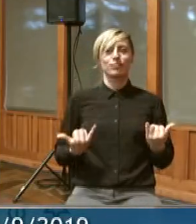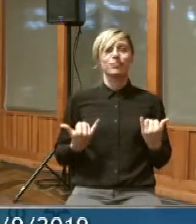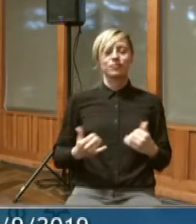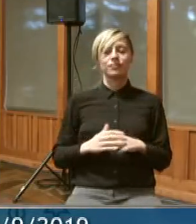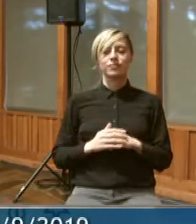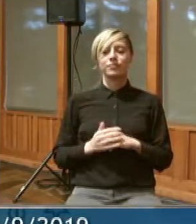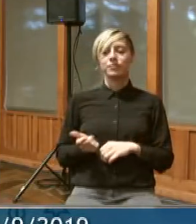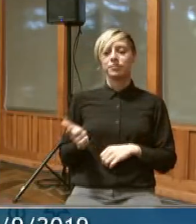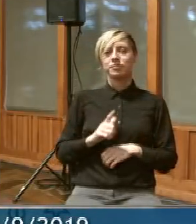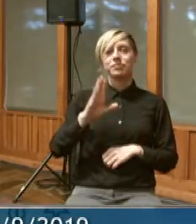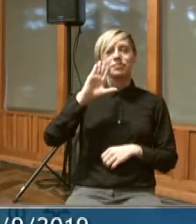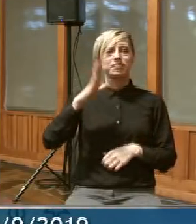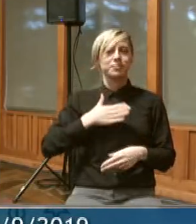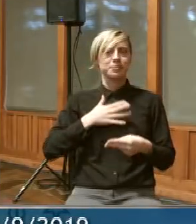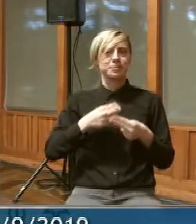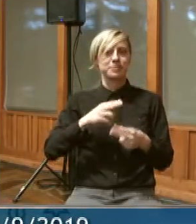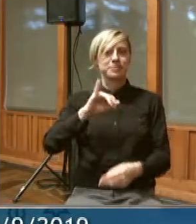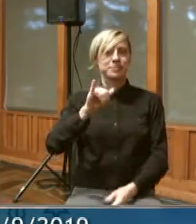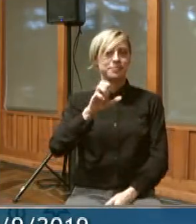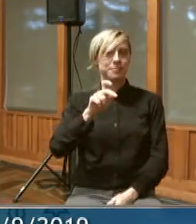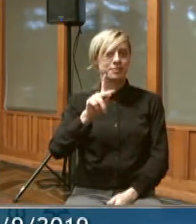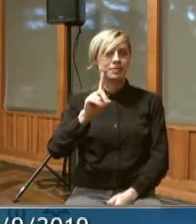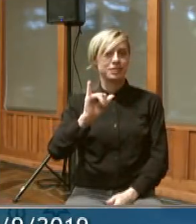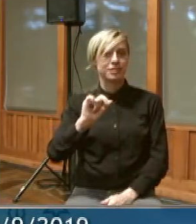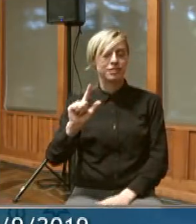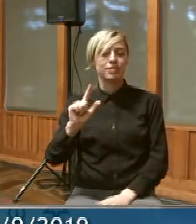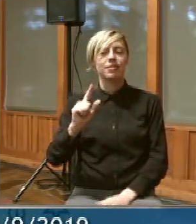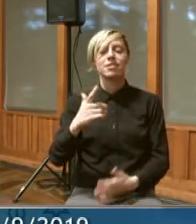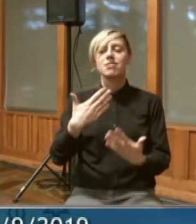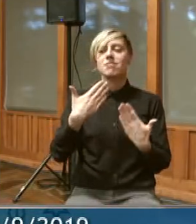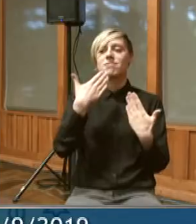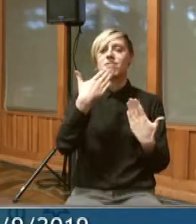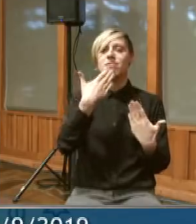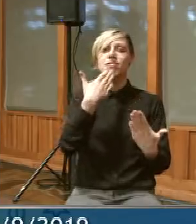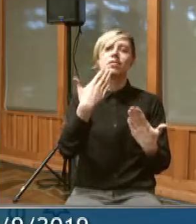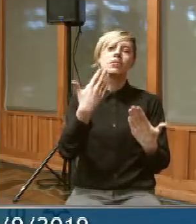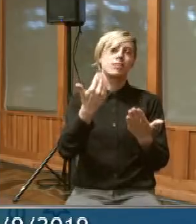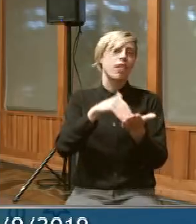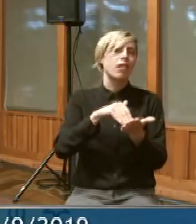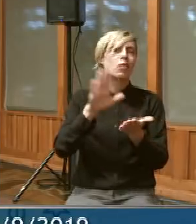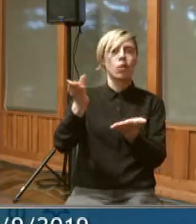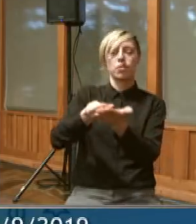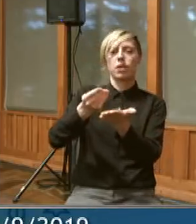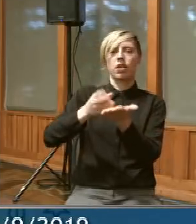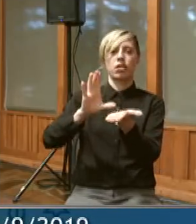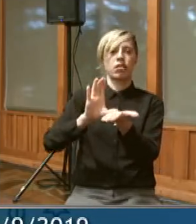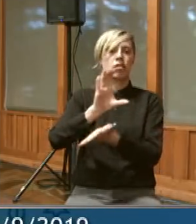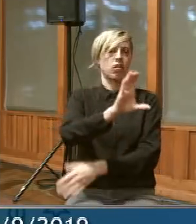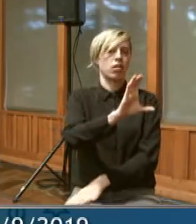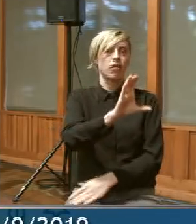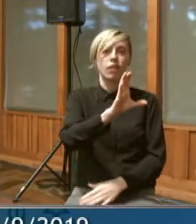I'VE BEEN OFFERED NUMEROUS EDUCATION PROGRAMS THAT ALLOWS ME TO HOLD MY POSITION TODAY. >> THANK YOU VERY MUCH.